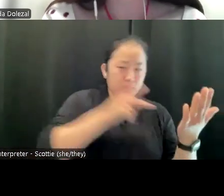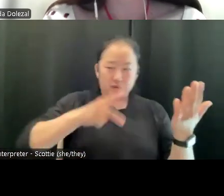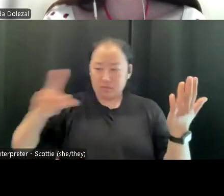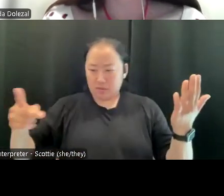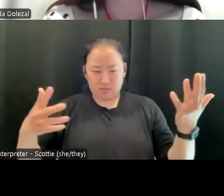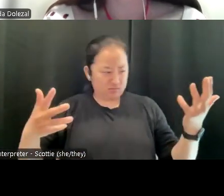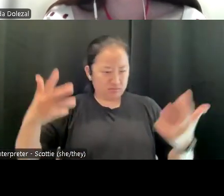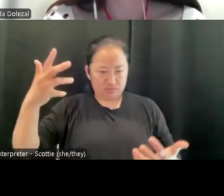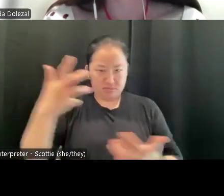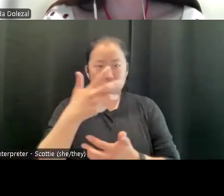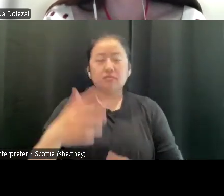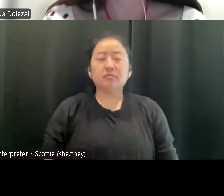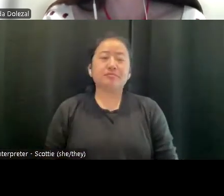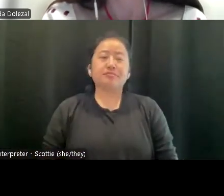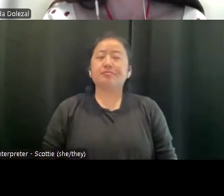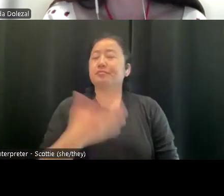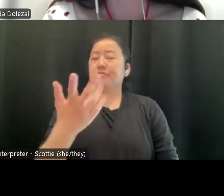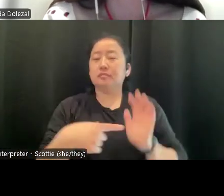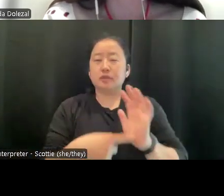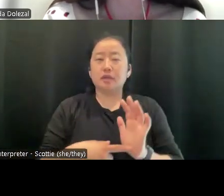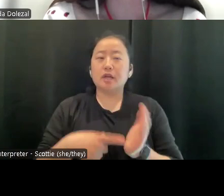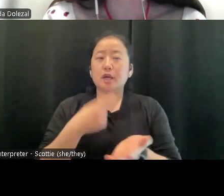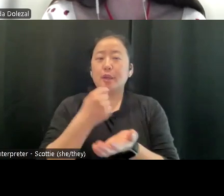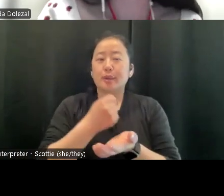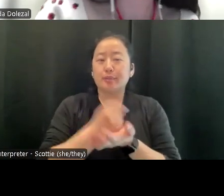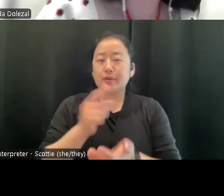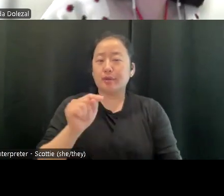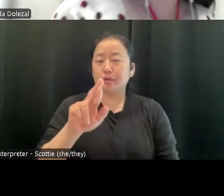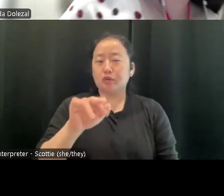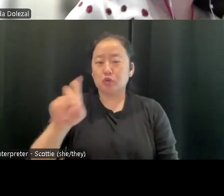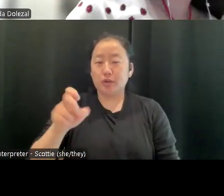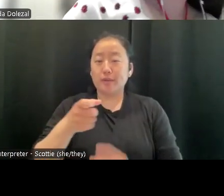of a therapeutic trike made out of PVC. One of the things that Utah is really,